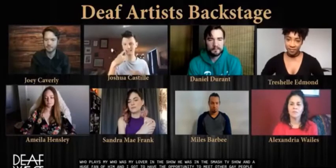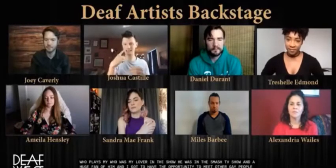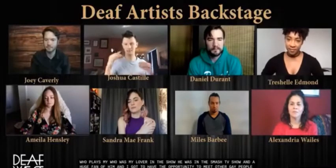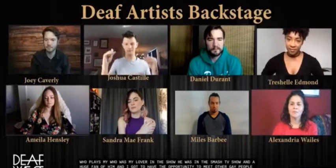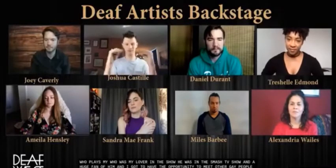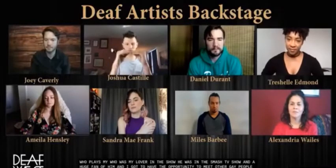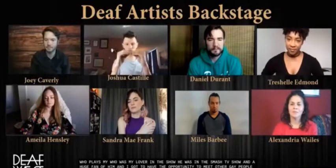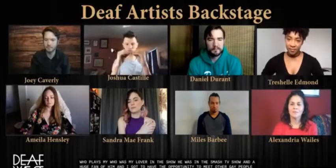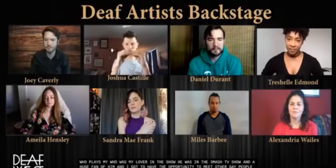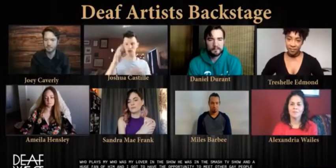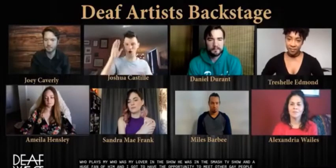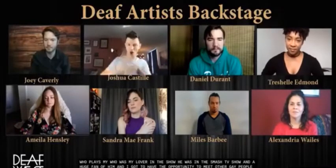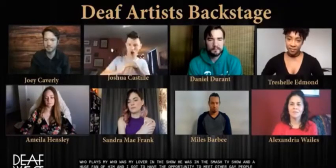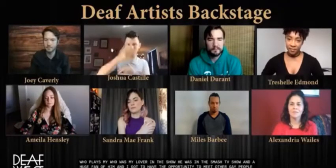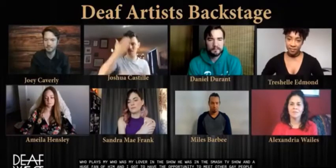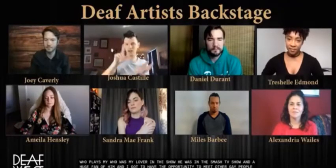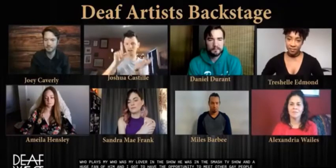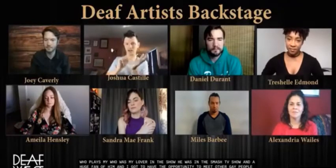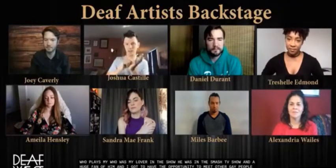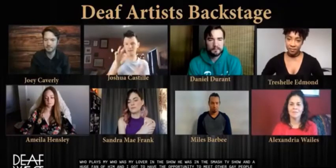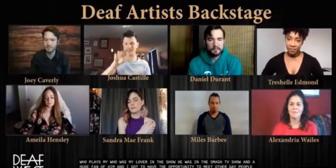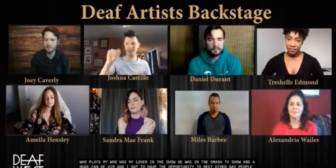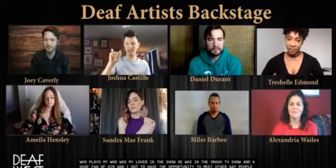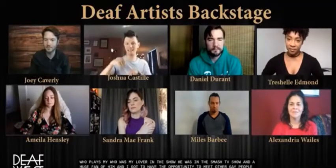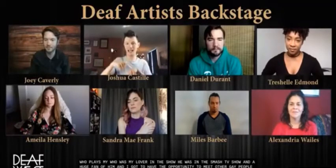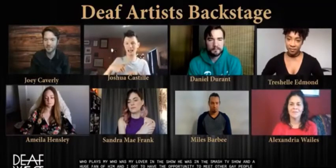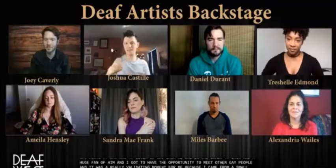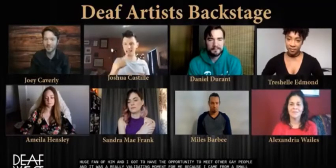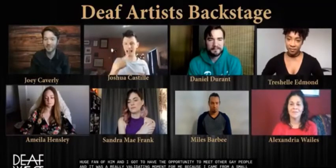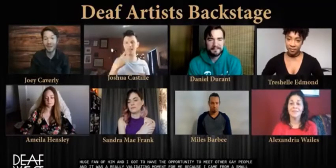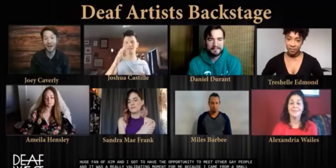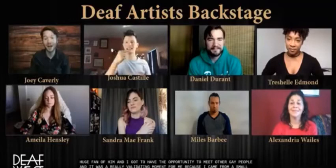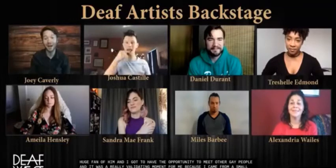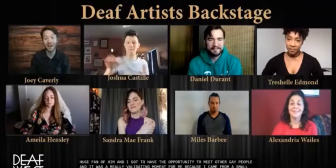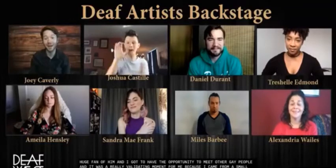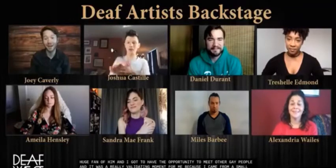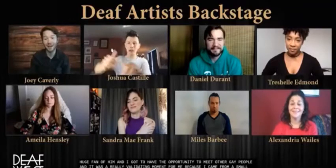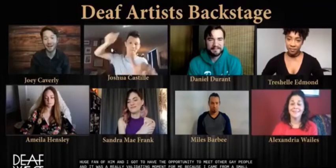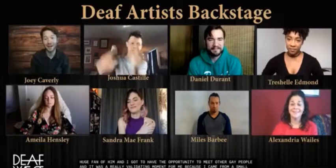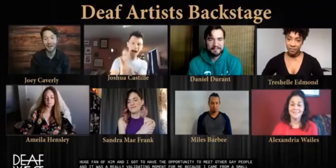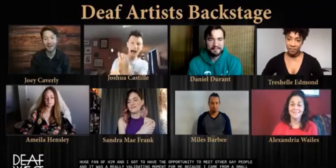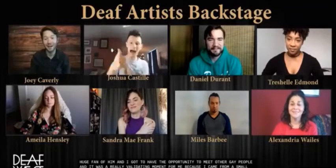I can remember and you have to get really close face-to-face base and almost kiss in